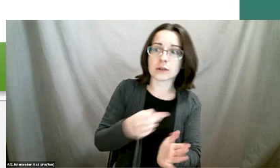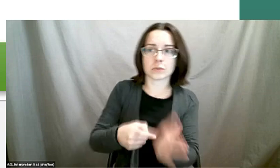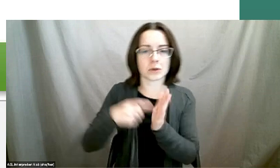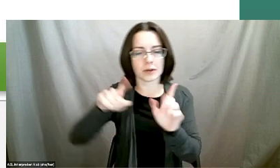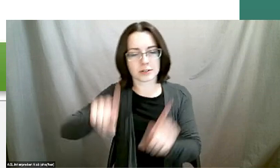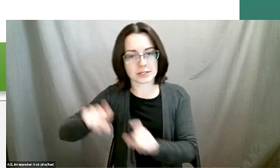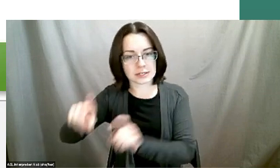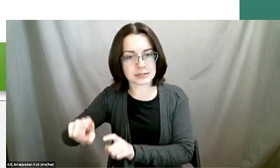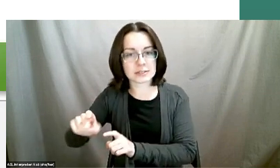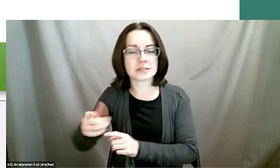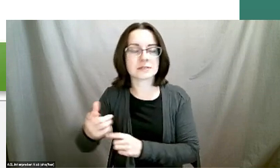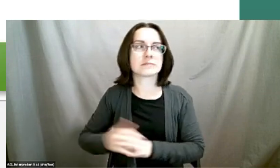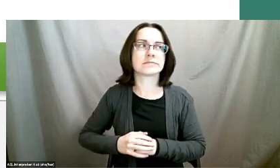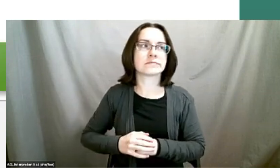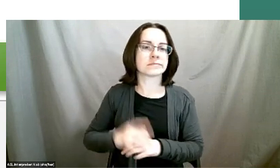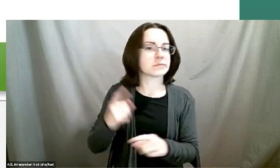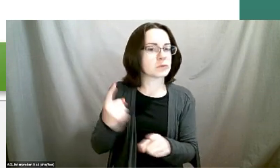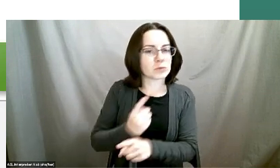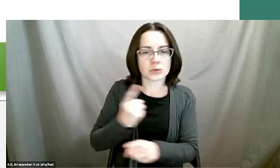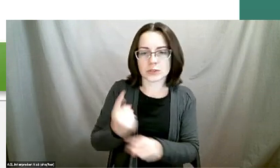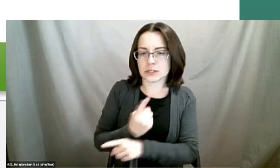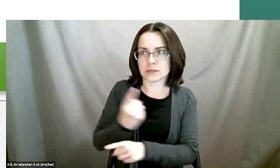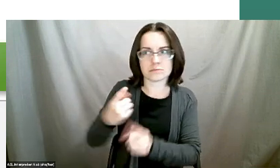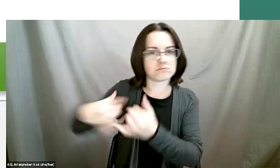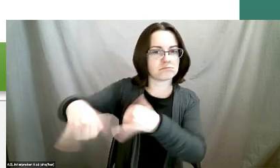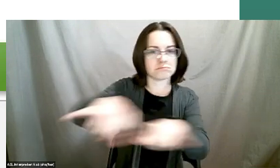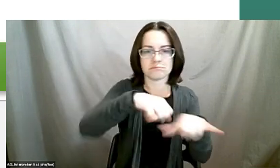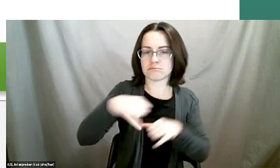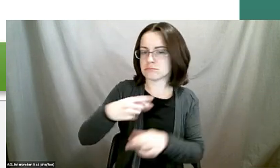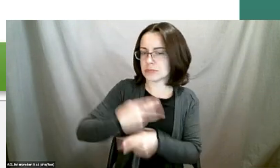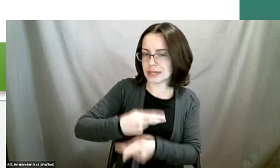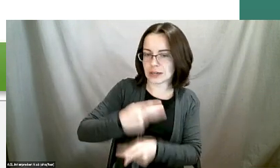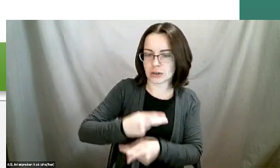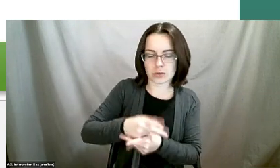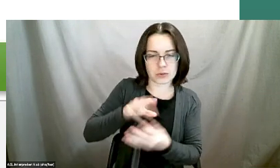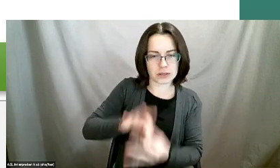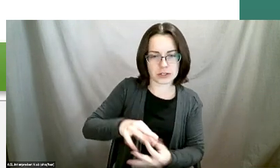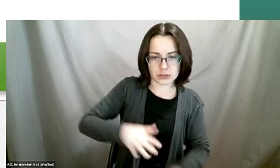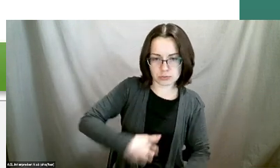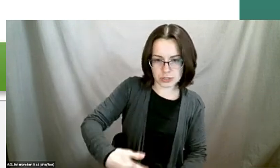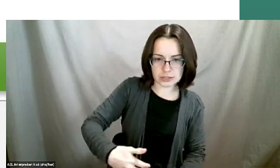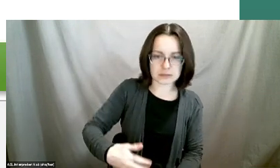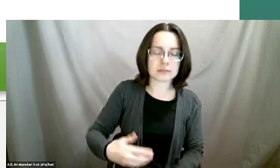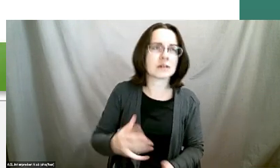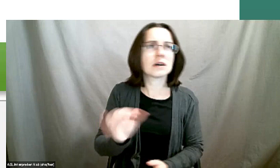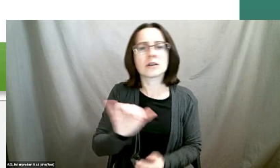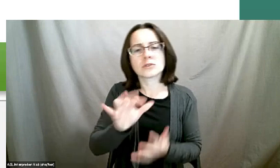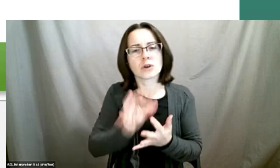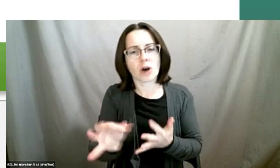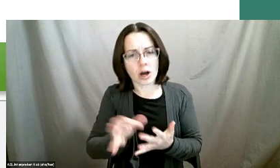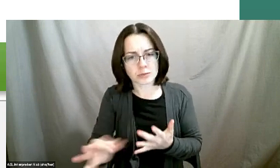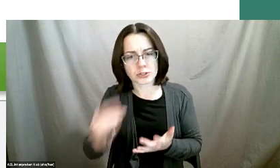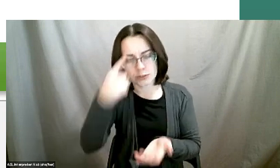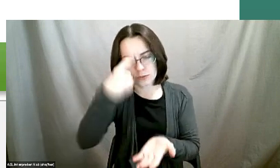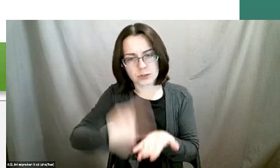routine care provision and things that they may have options to discuss such as genetic screening.